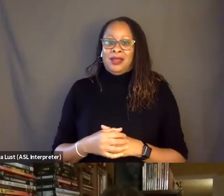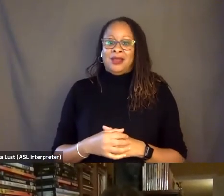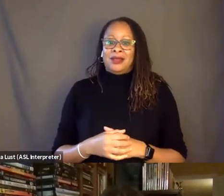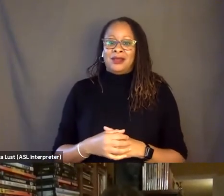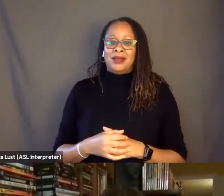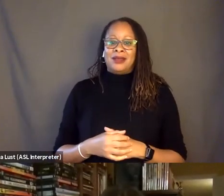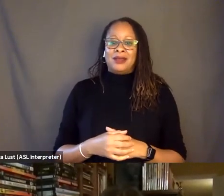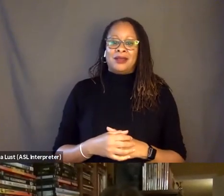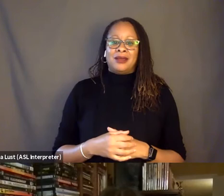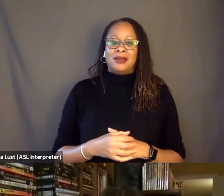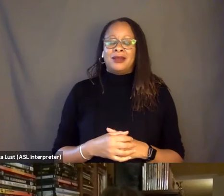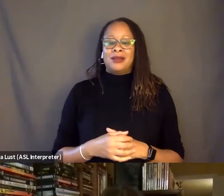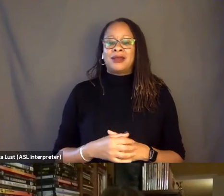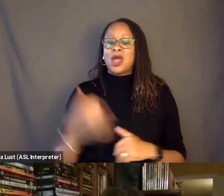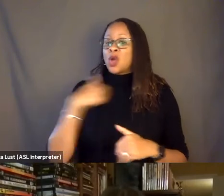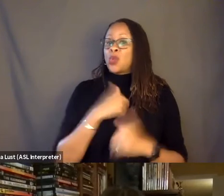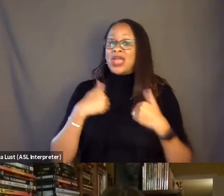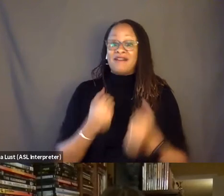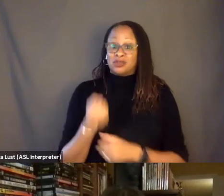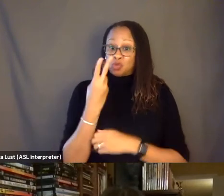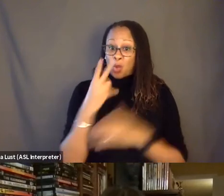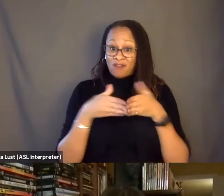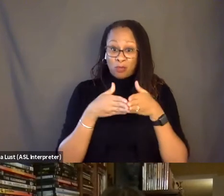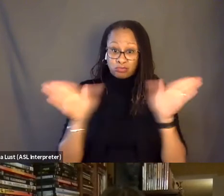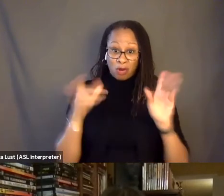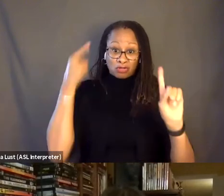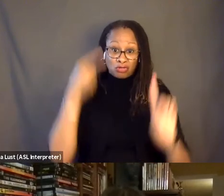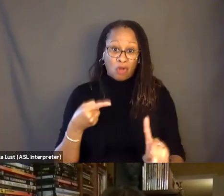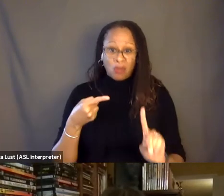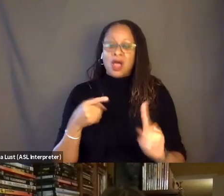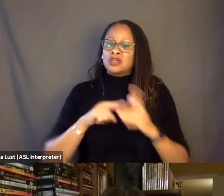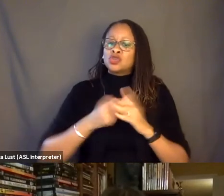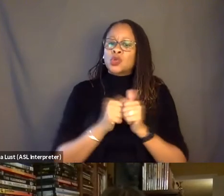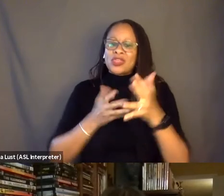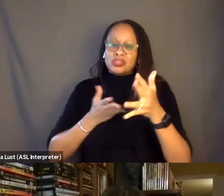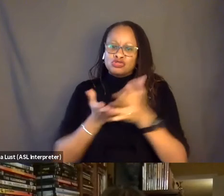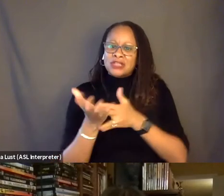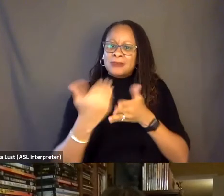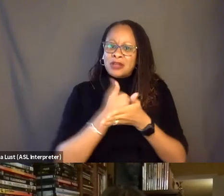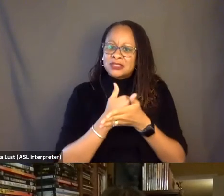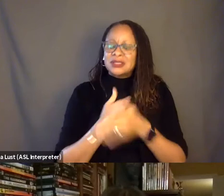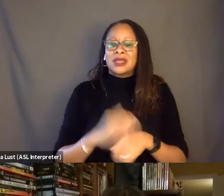we have 12 broad goals, starting with transparency. The fact that, you know, Mark Zuckerberg